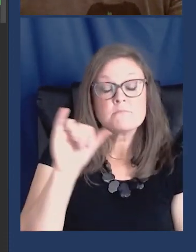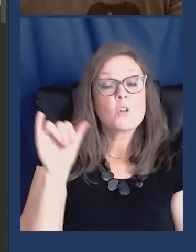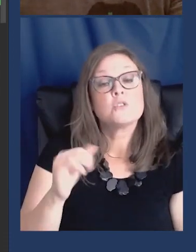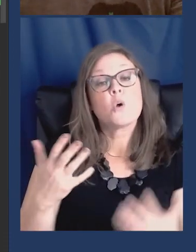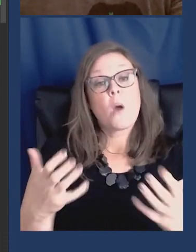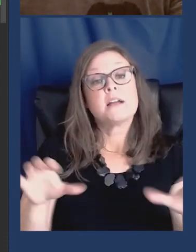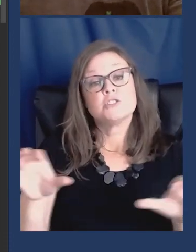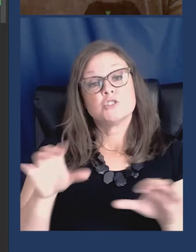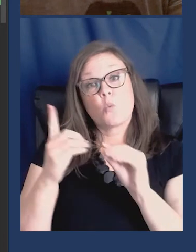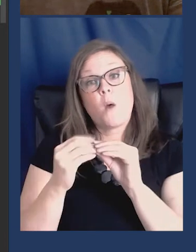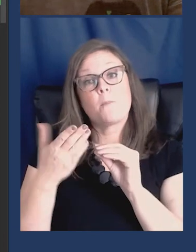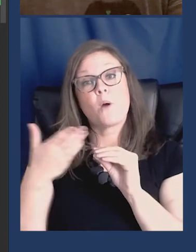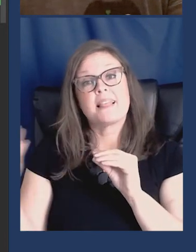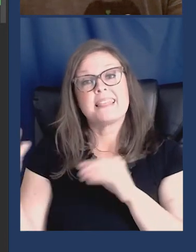After it re-compiles here.